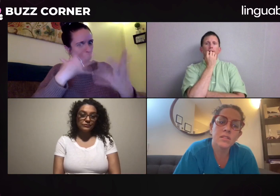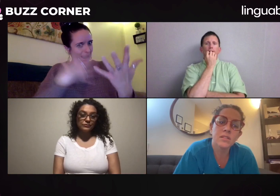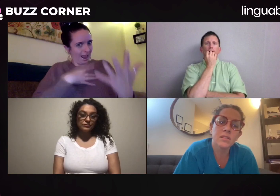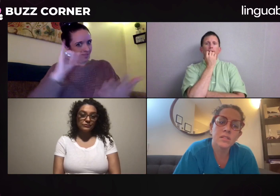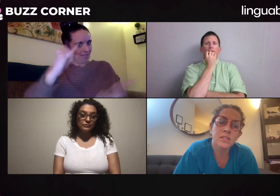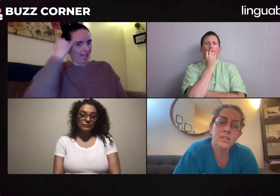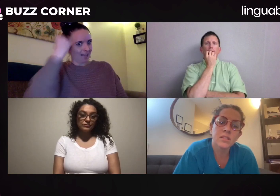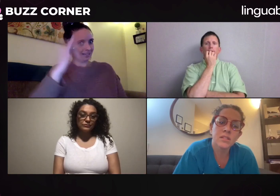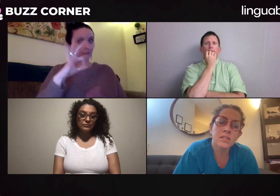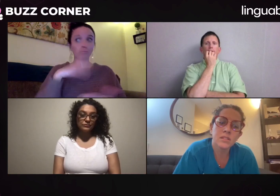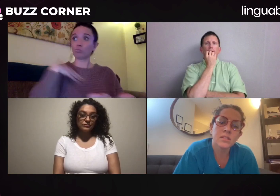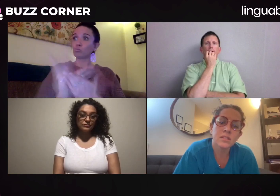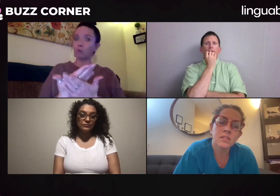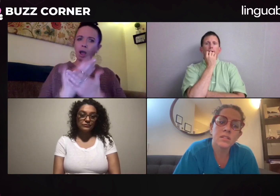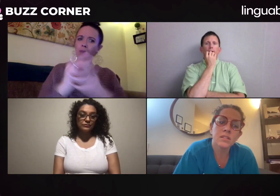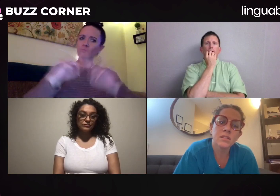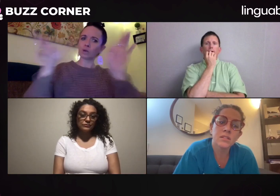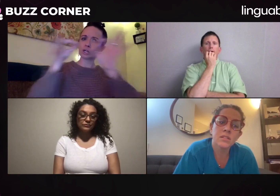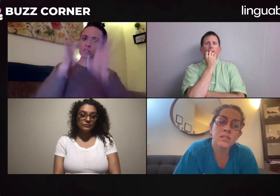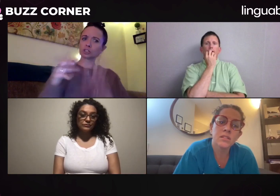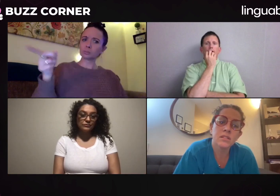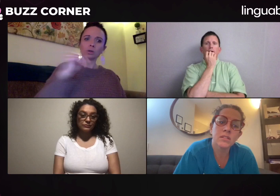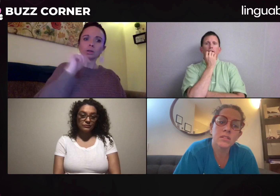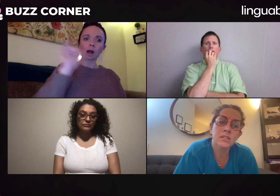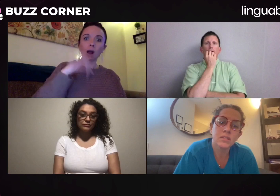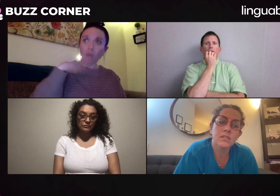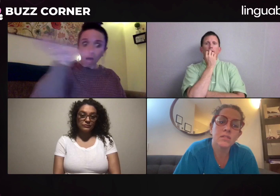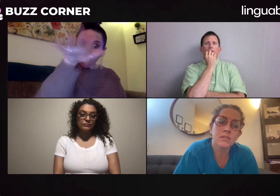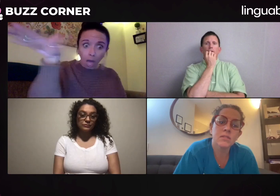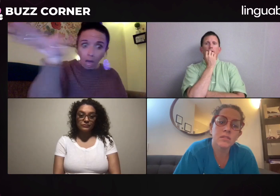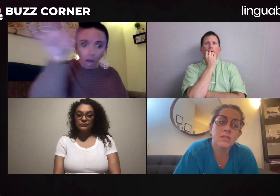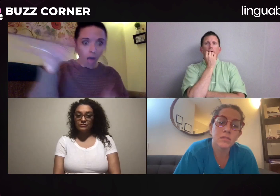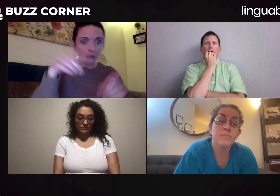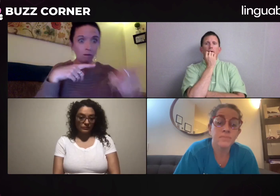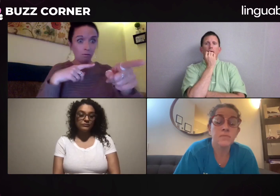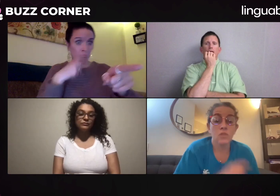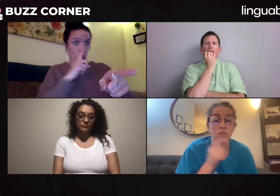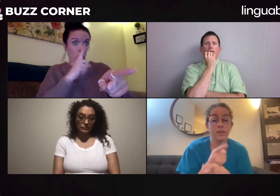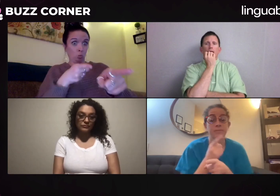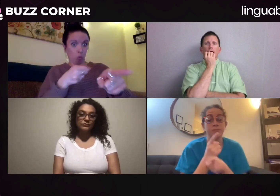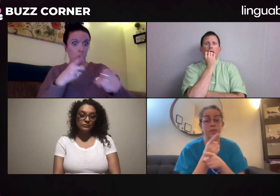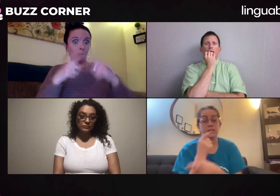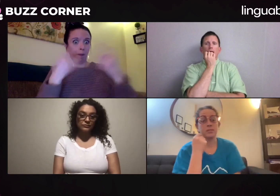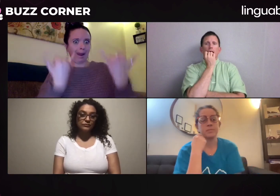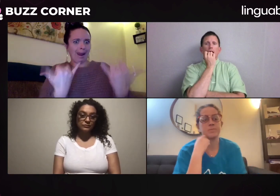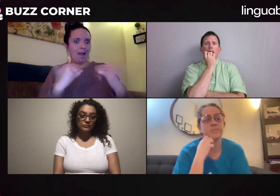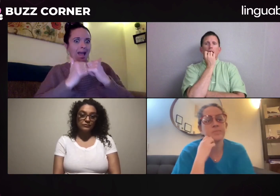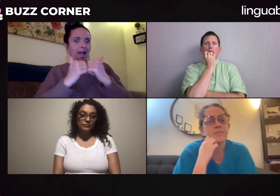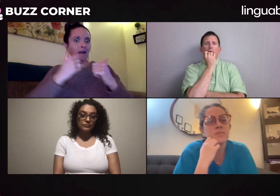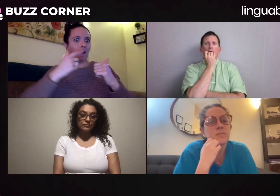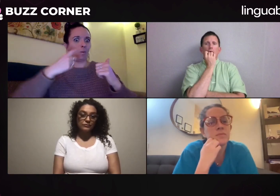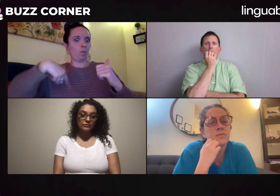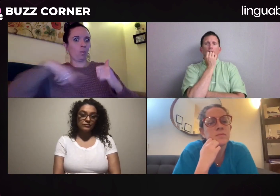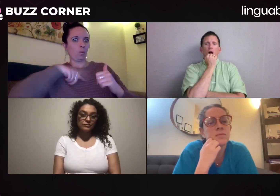I really like the idea of having interpreters just be there and be ready to go at a lot of events,